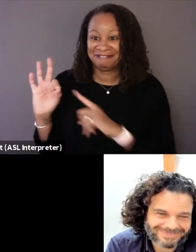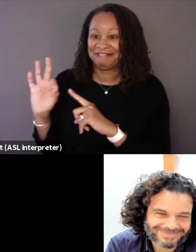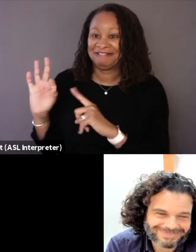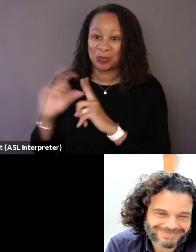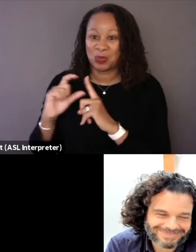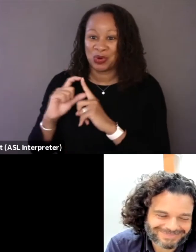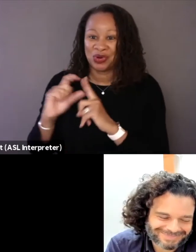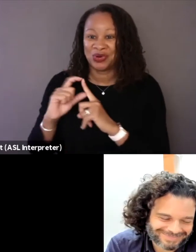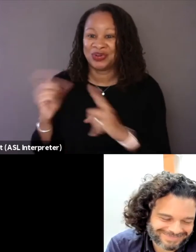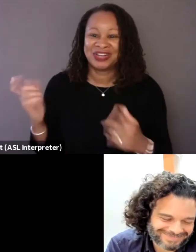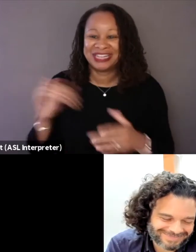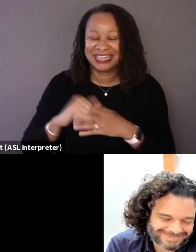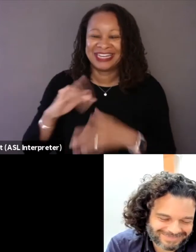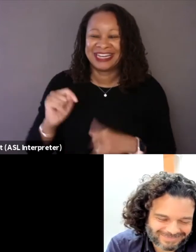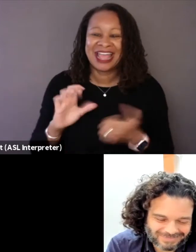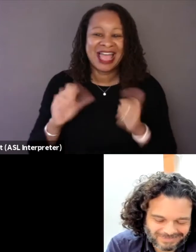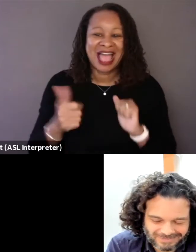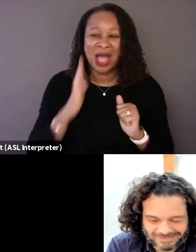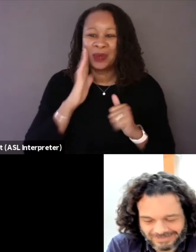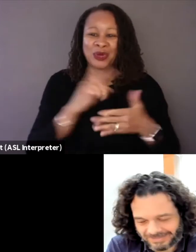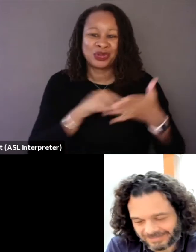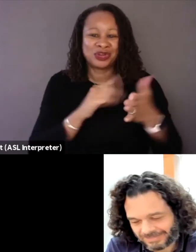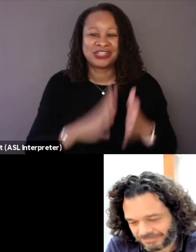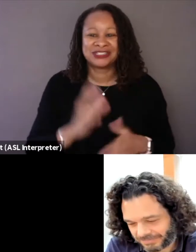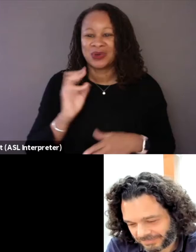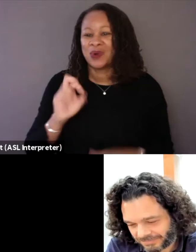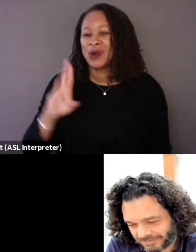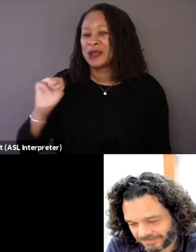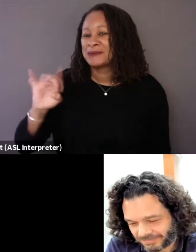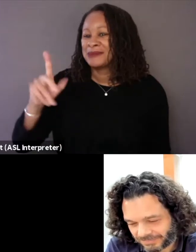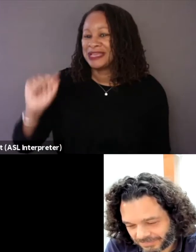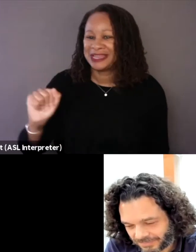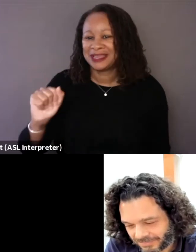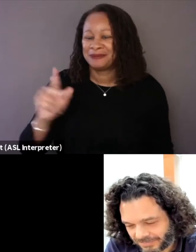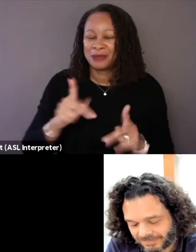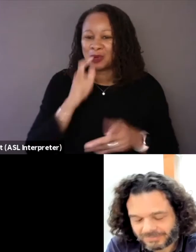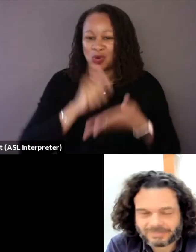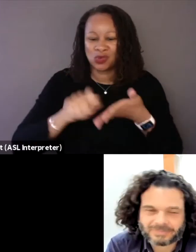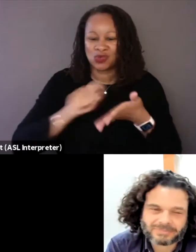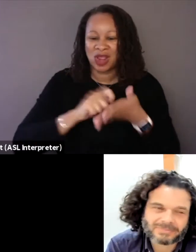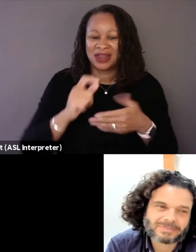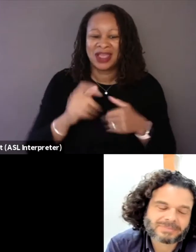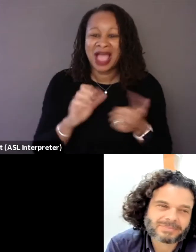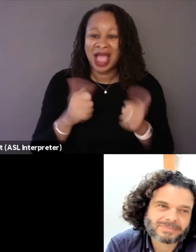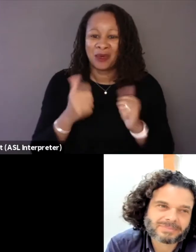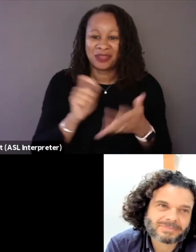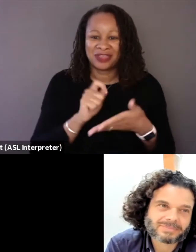how are, how are critics or how are media folks writing about the film gonna get around that? Or was it just like, let's do it.